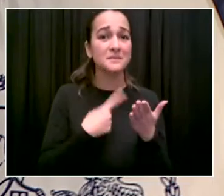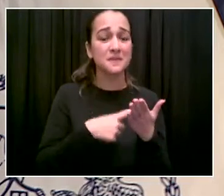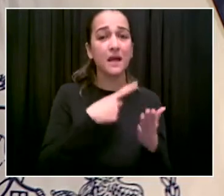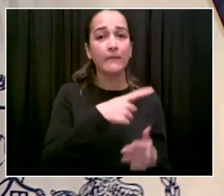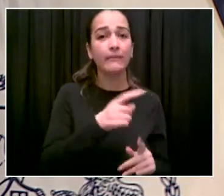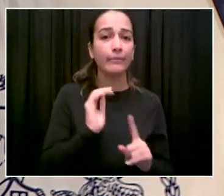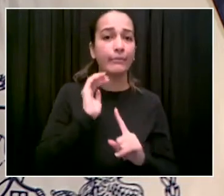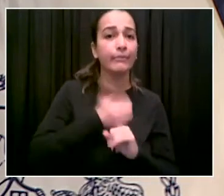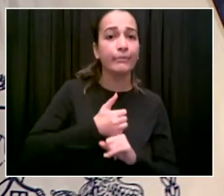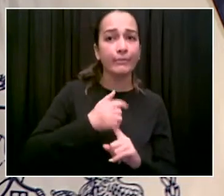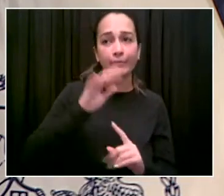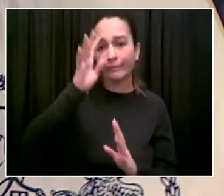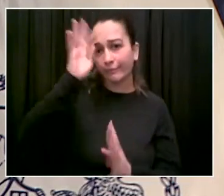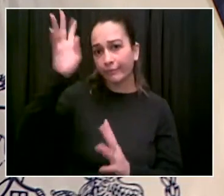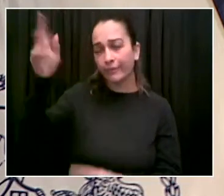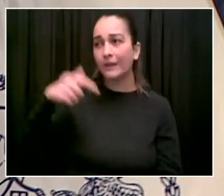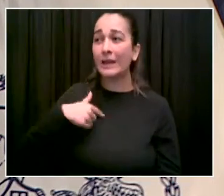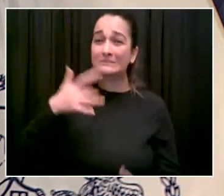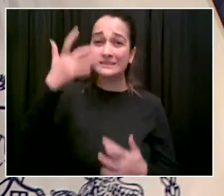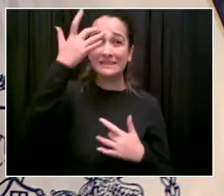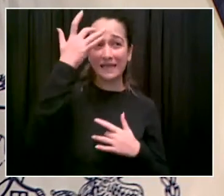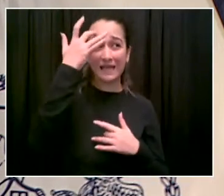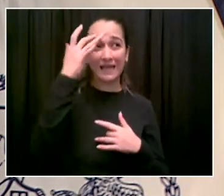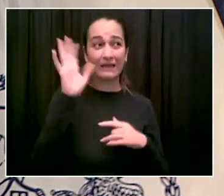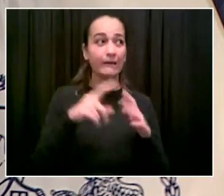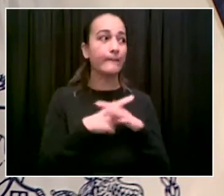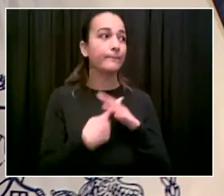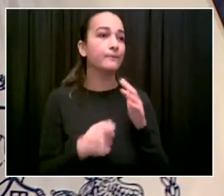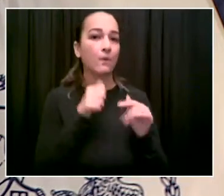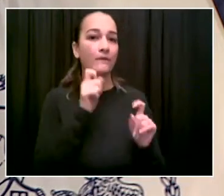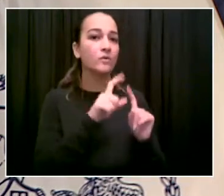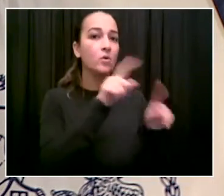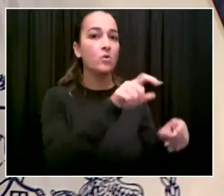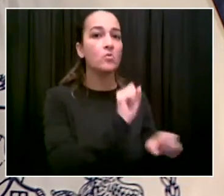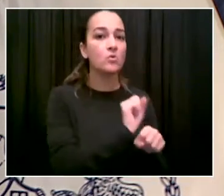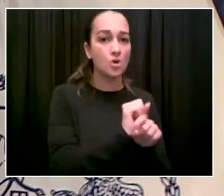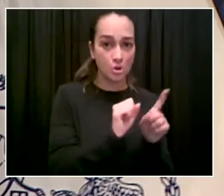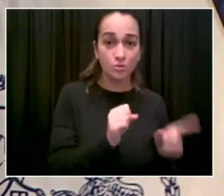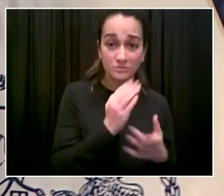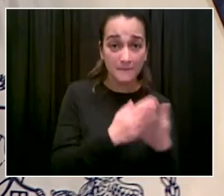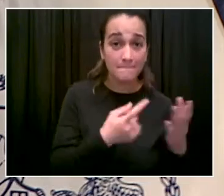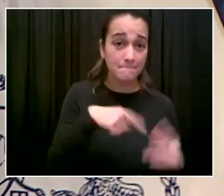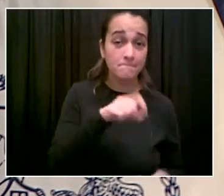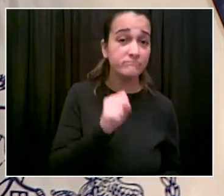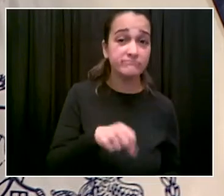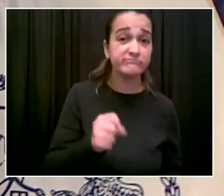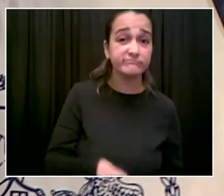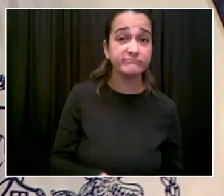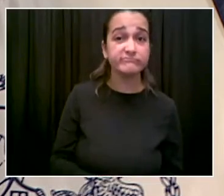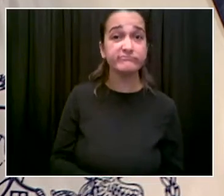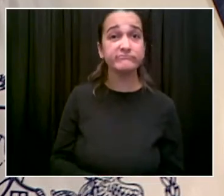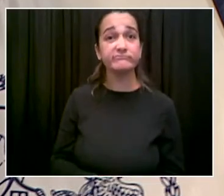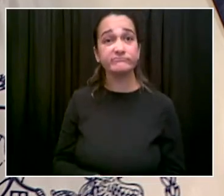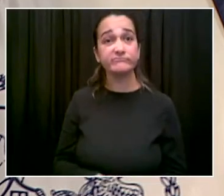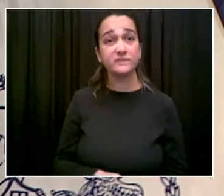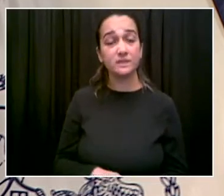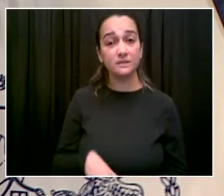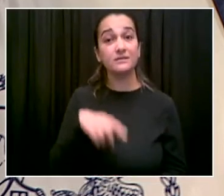PEOPLCAE LL IN SICK WHO ARE NOT SICK. WE HAVE ADDRESSED THAT AGGRESSIVELY AND CREATED